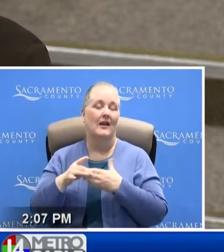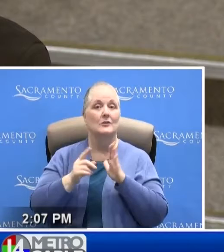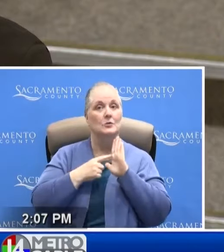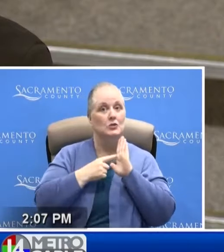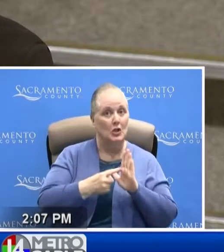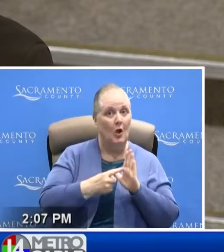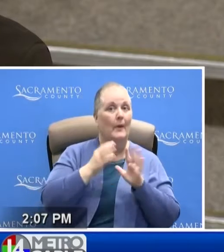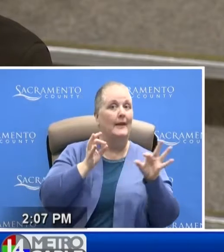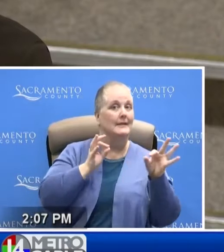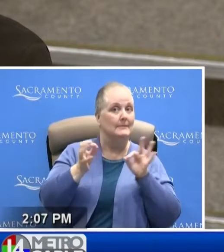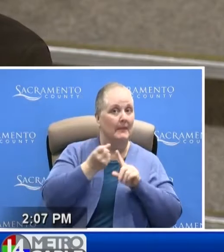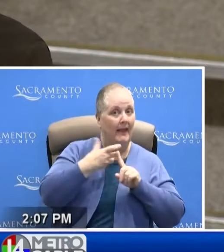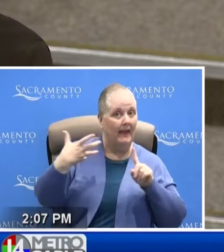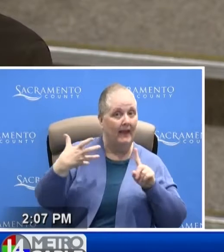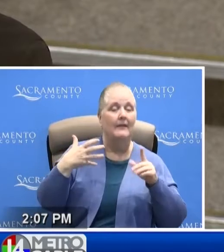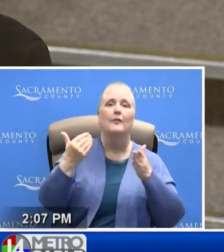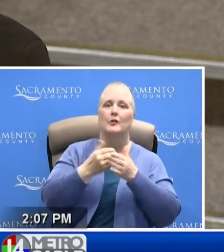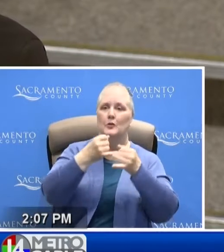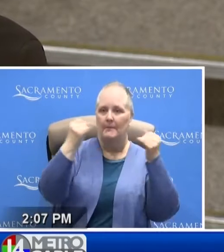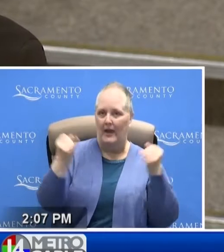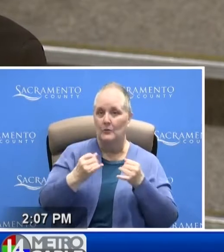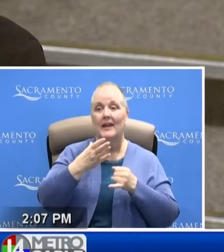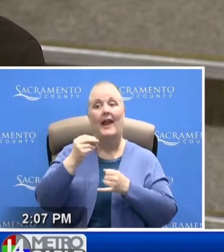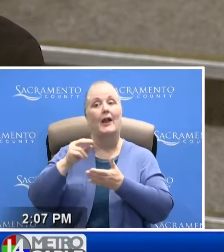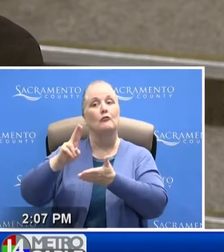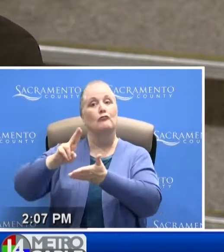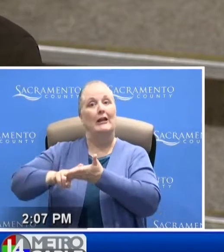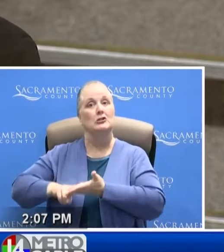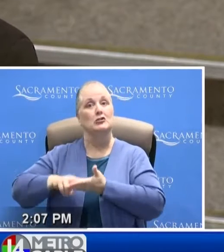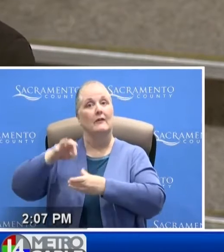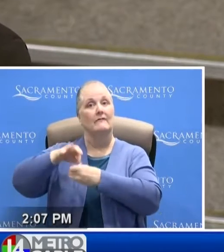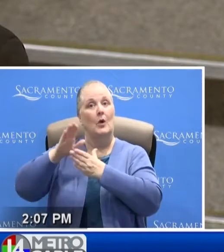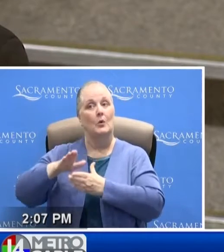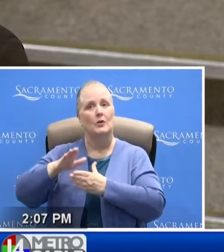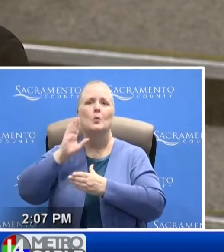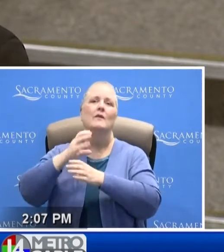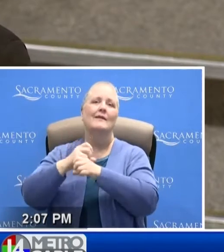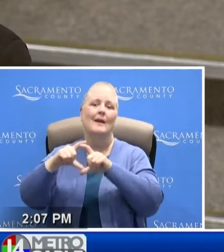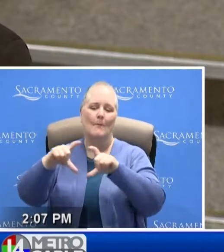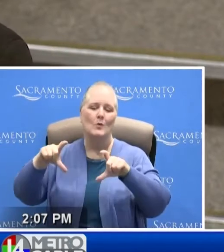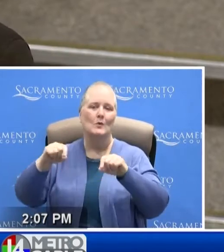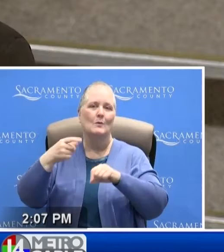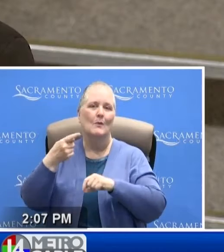as well as notifying registered voter voters via postcard. Prior to the June election.